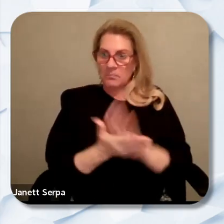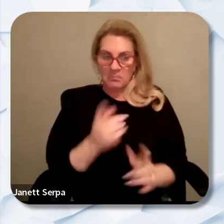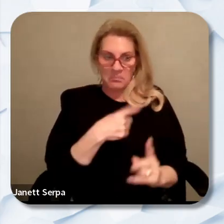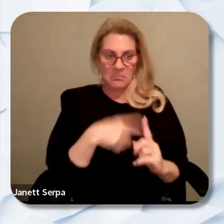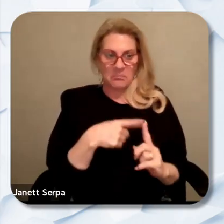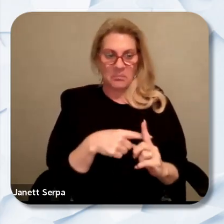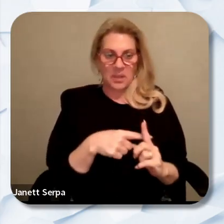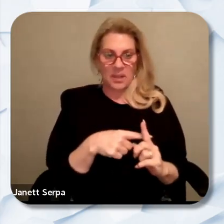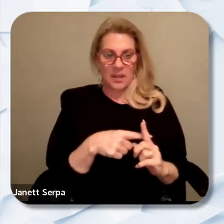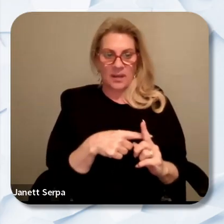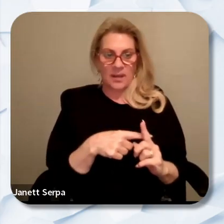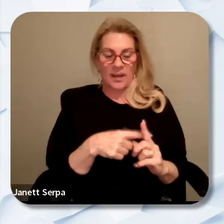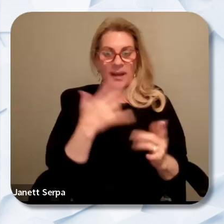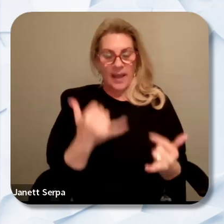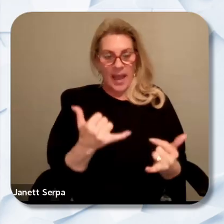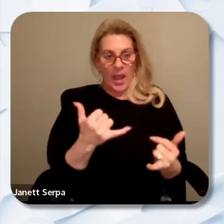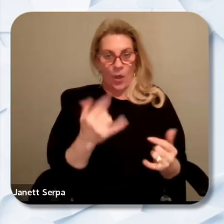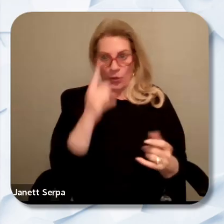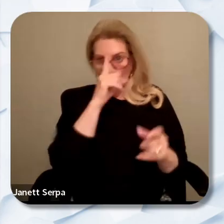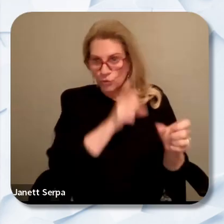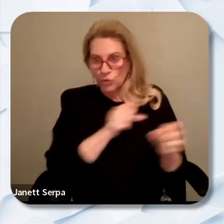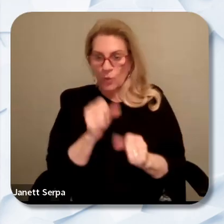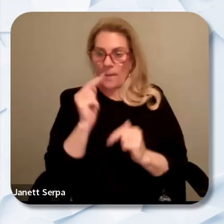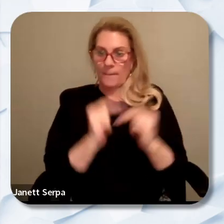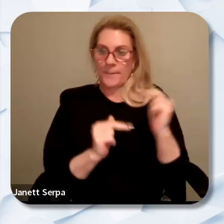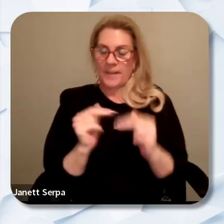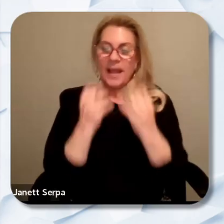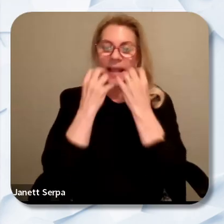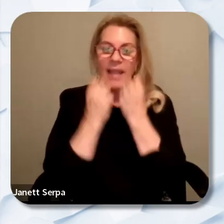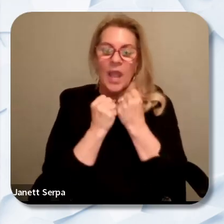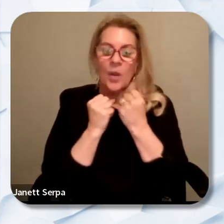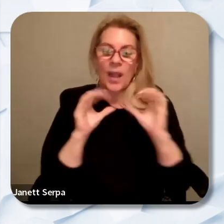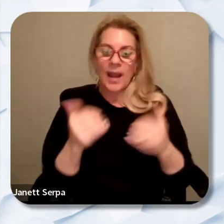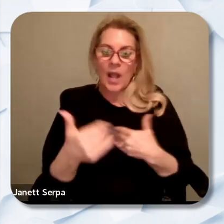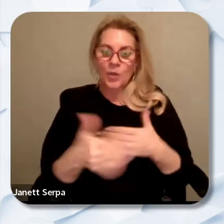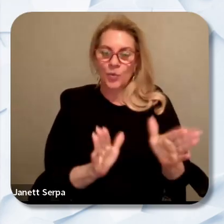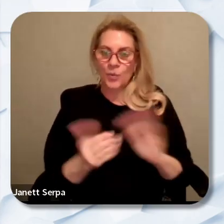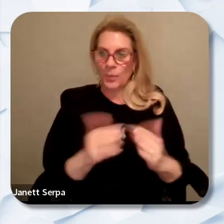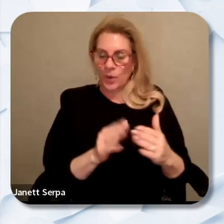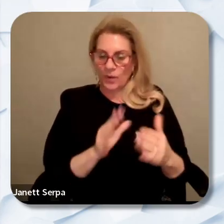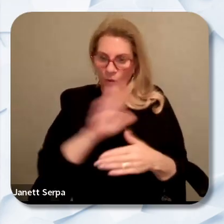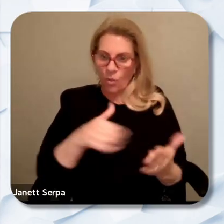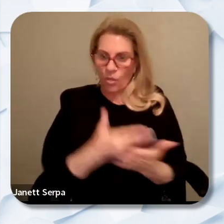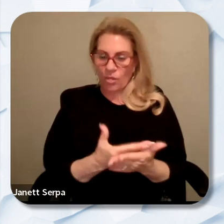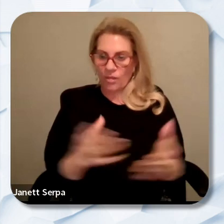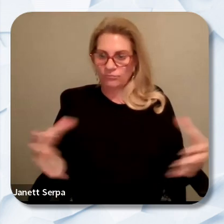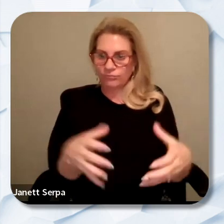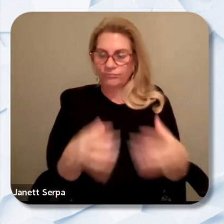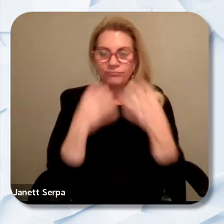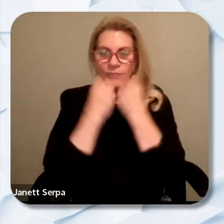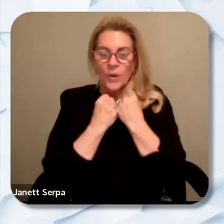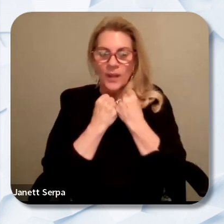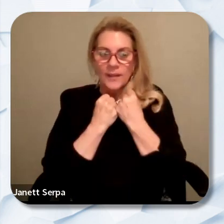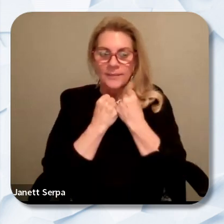and the dimension strategy would be building a caring classroom community. Said differently in